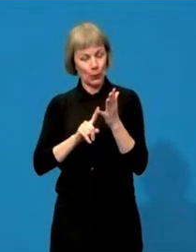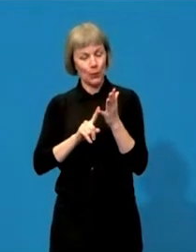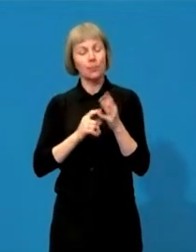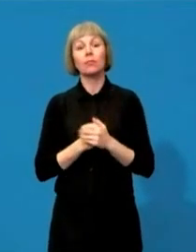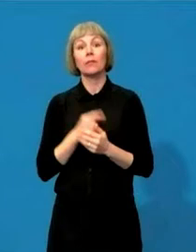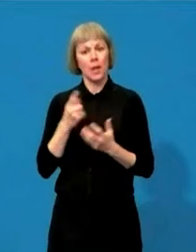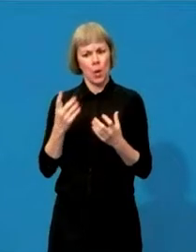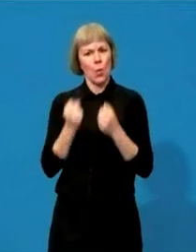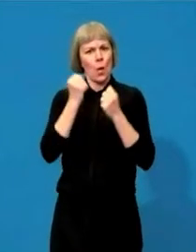Art Prize in Tasmania.